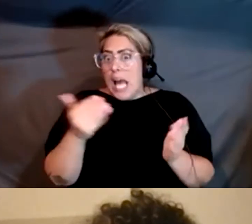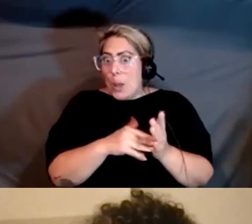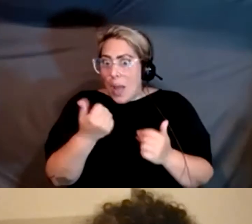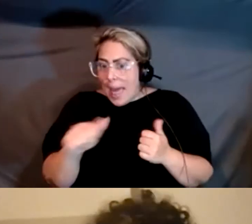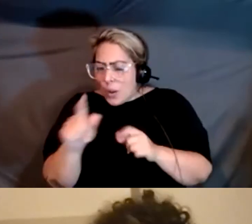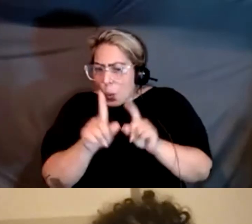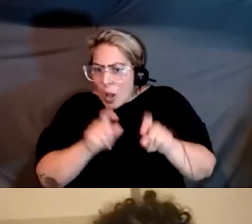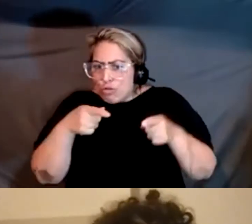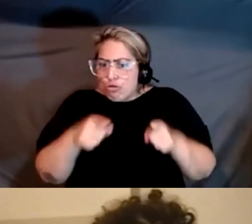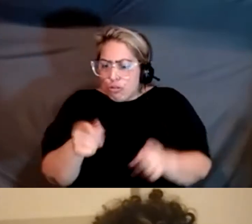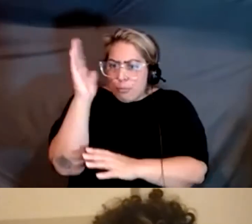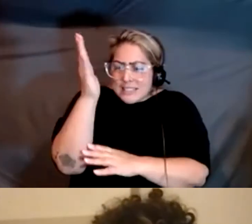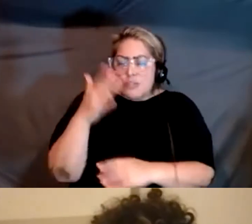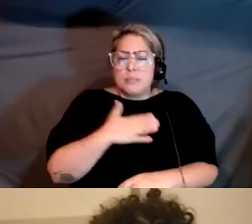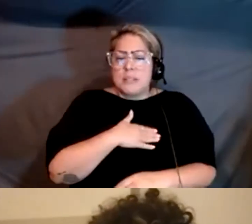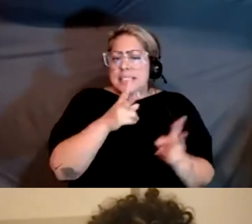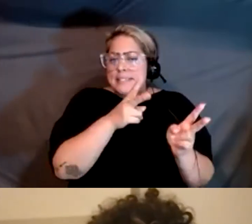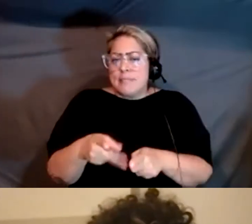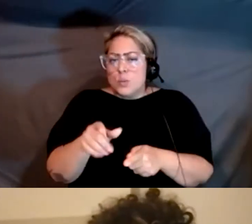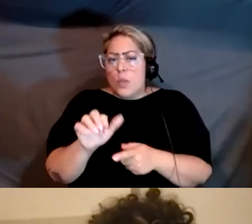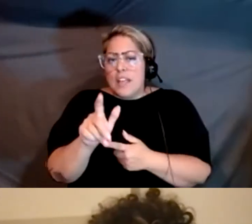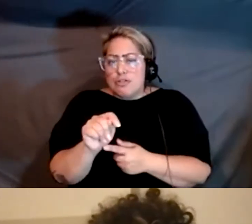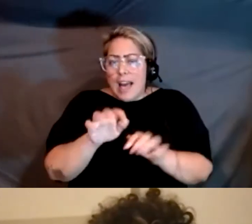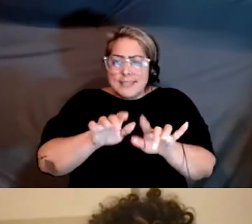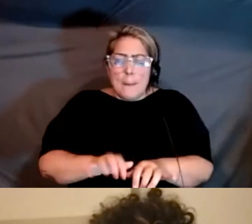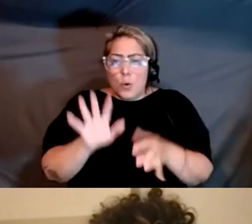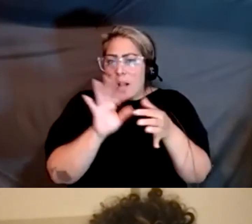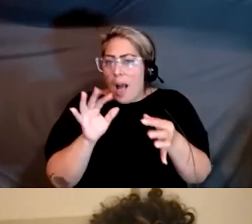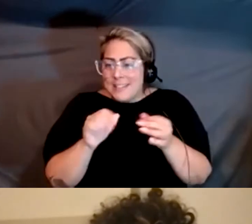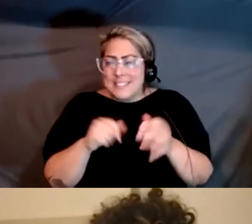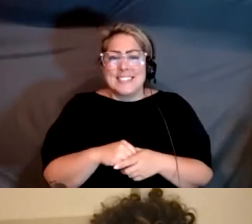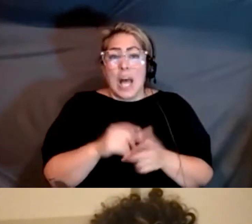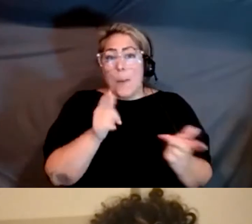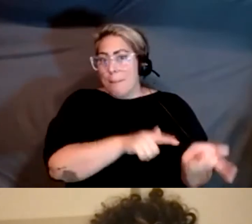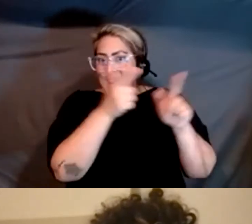I will pass it over to you guys.